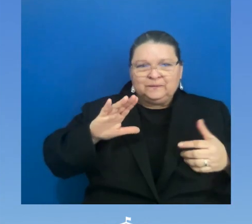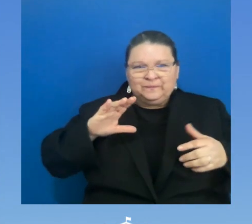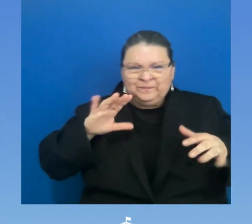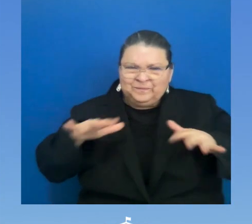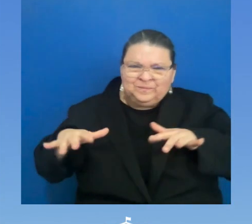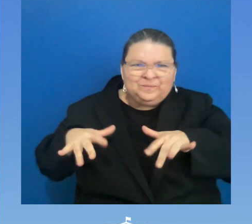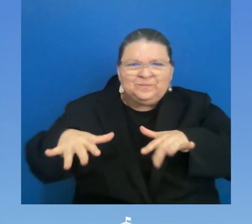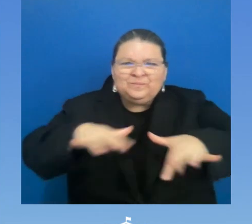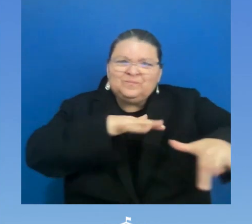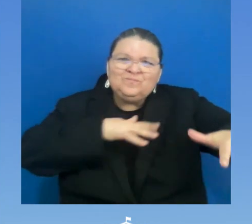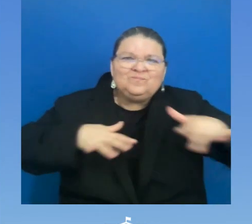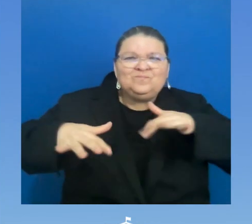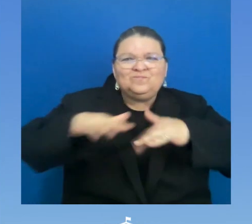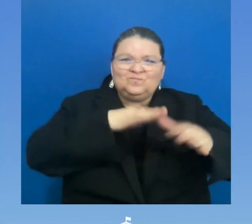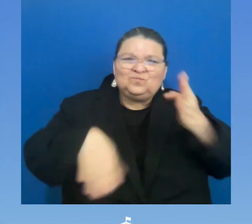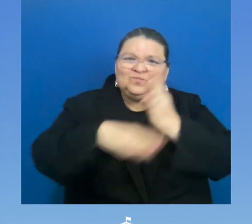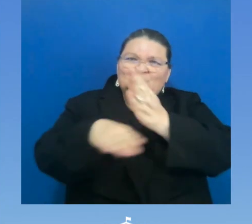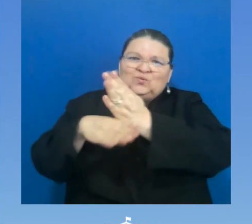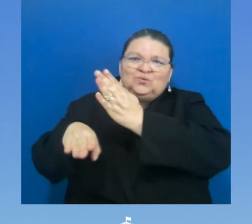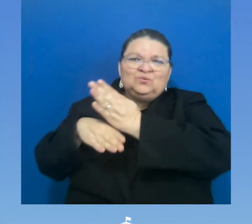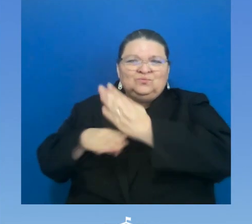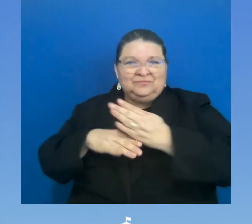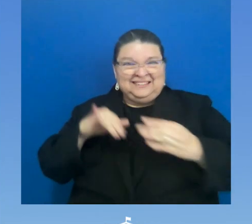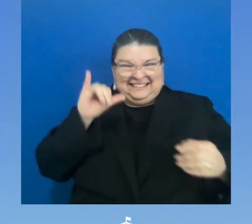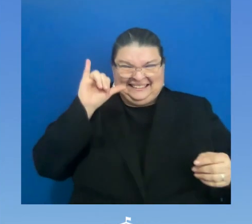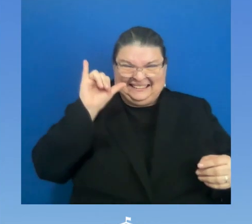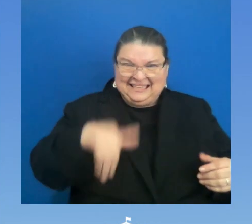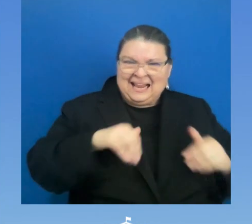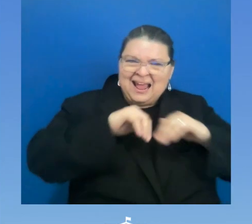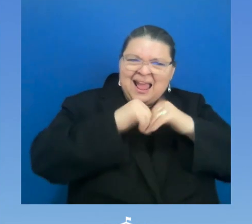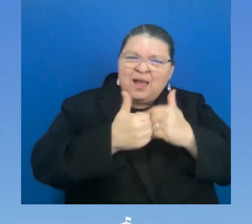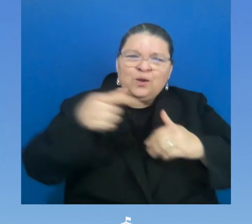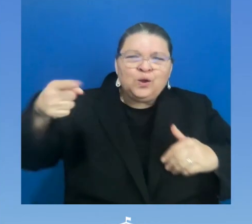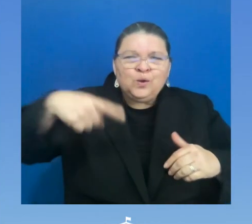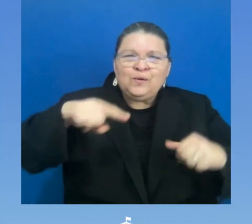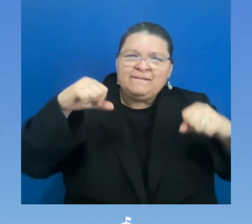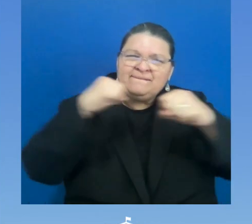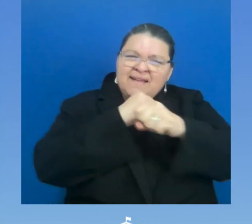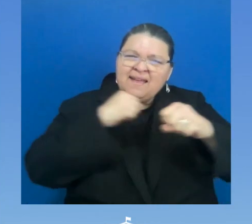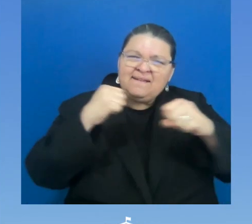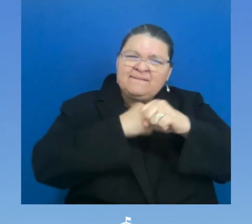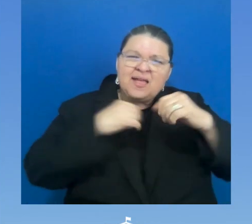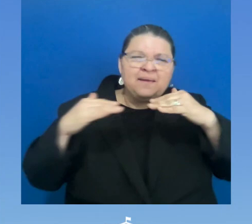off the field fighting for equality for women all across this country and all across this globe. So I want to thank you for what you're doing,